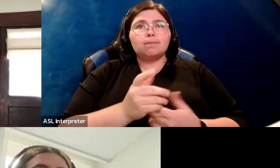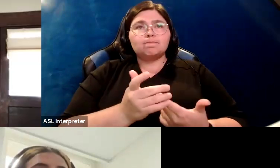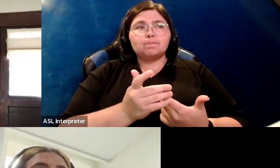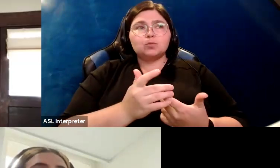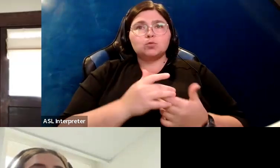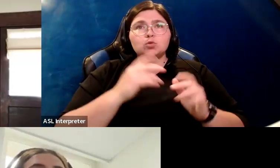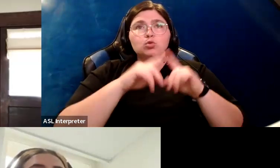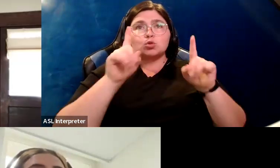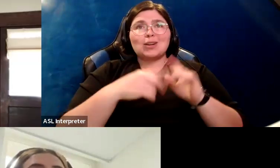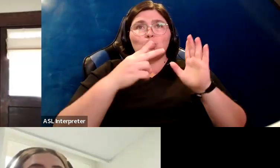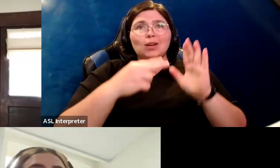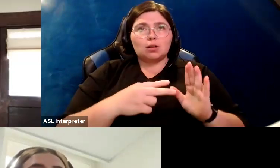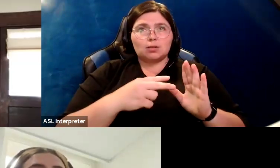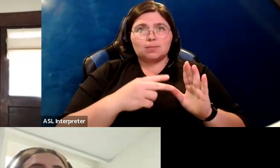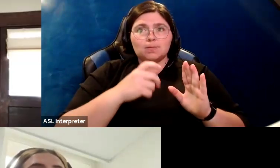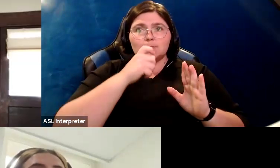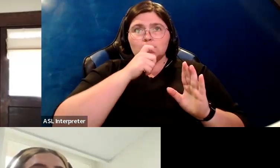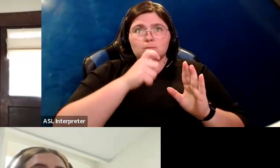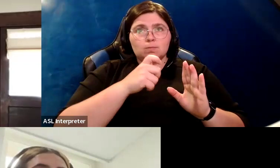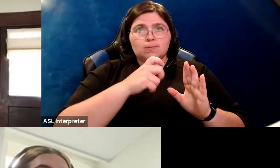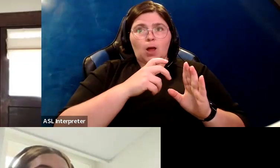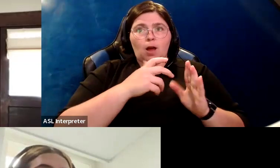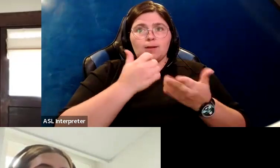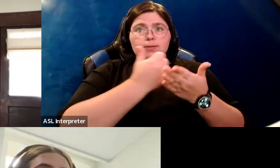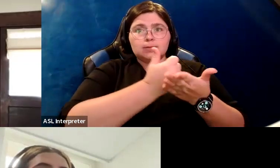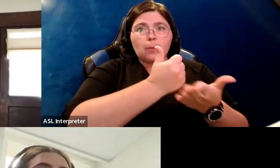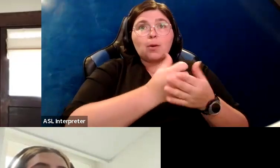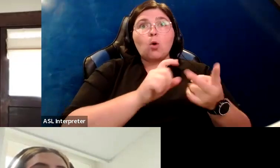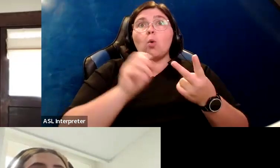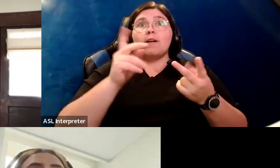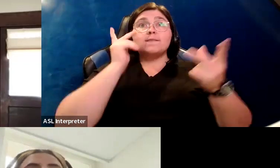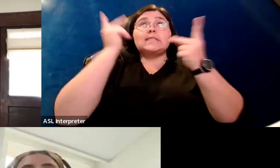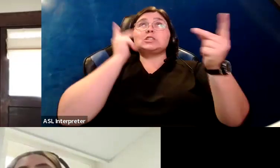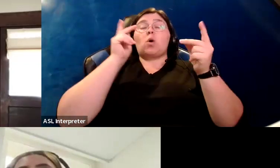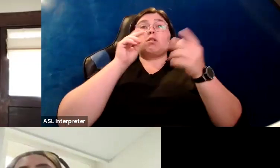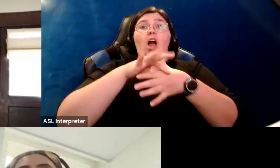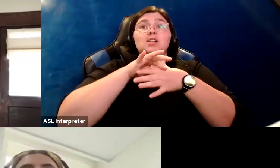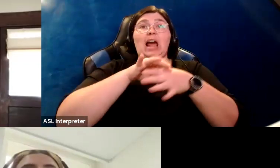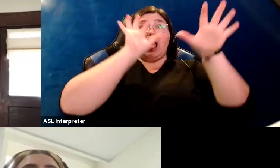websites that were overwhelmed with visual content, and software that expected everyone